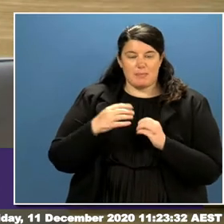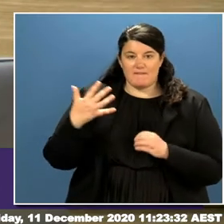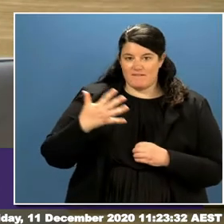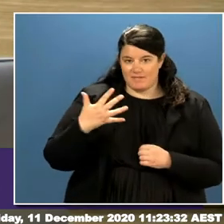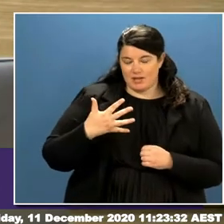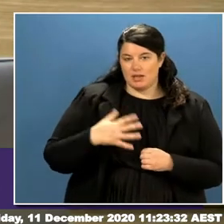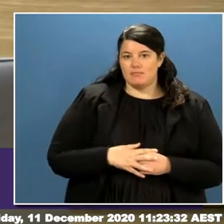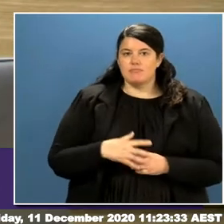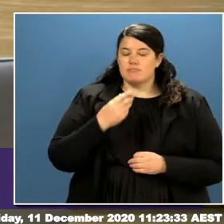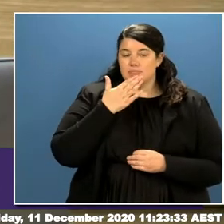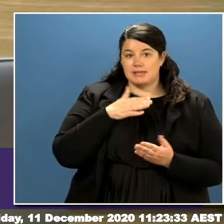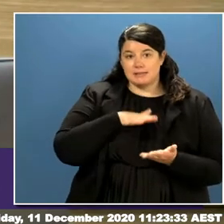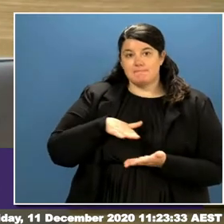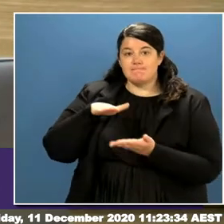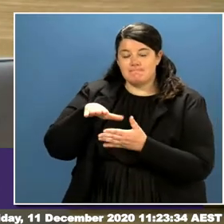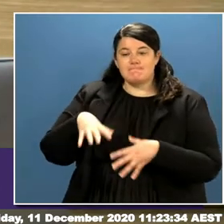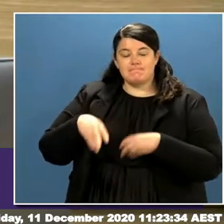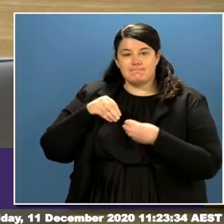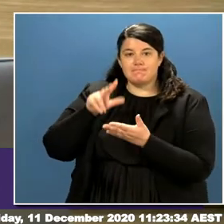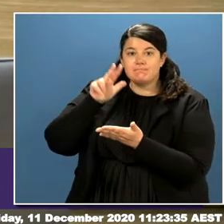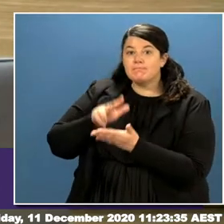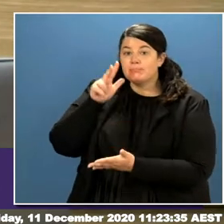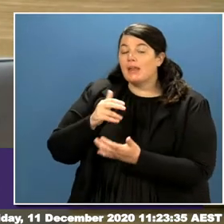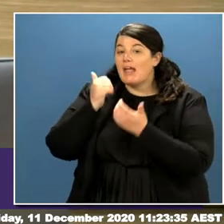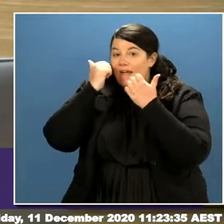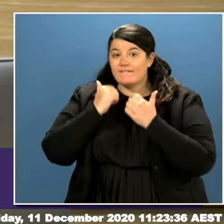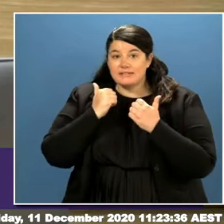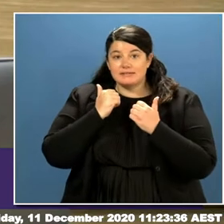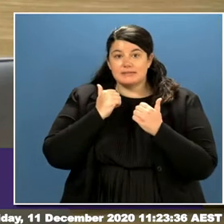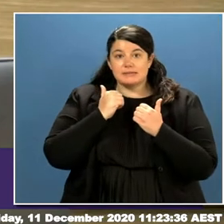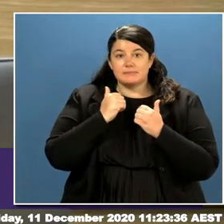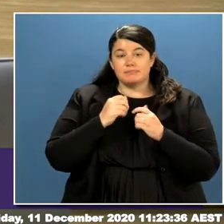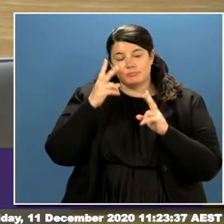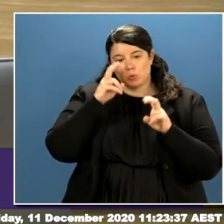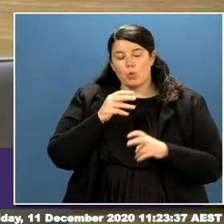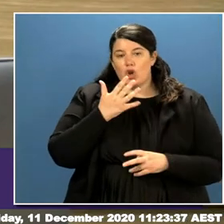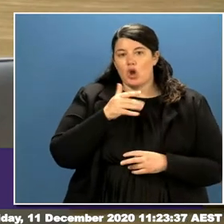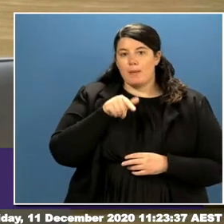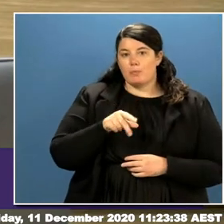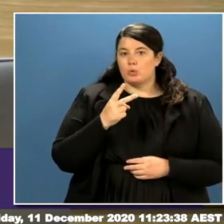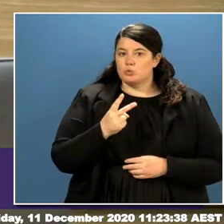I ask you to tender this statement into evidence and that it be marked 9.25.